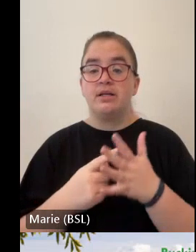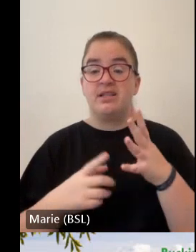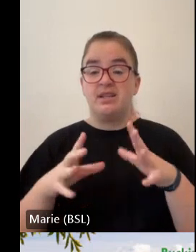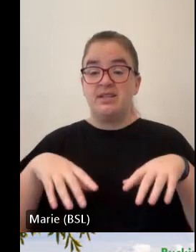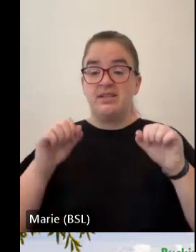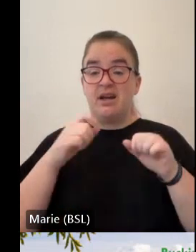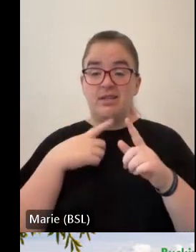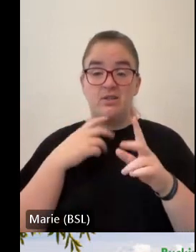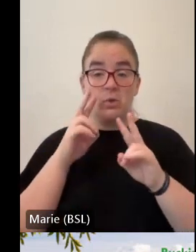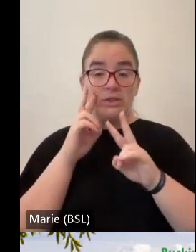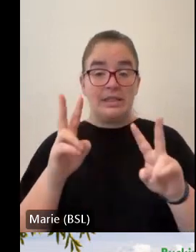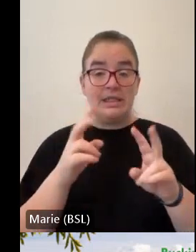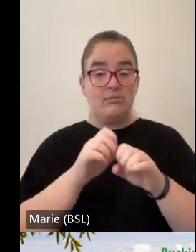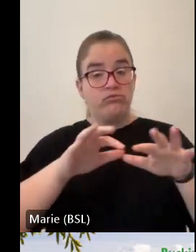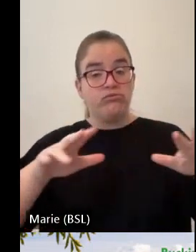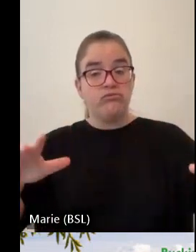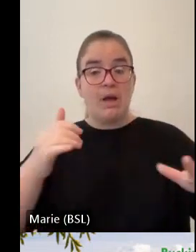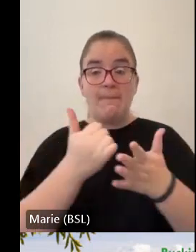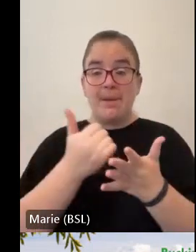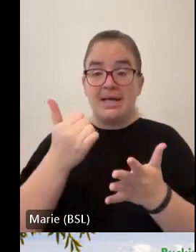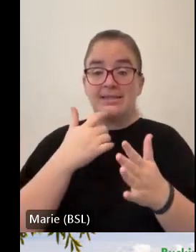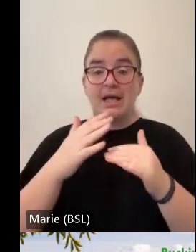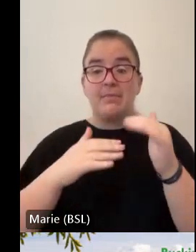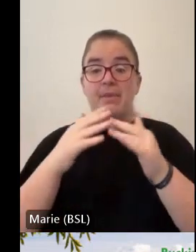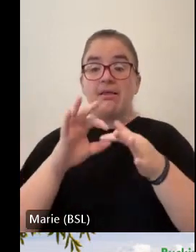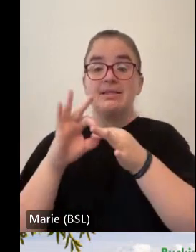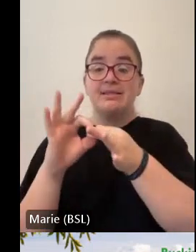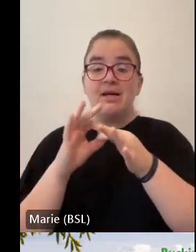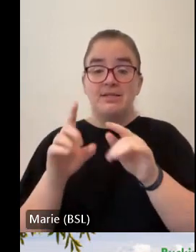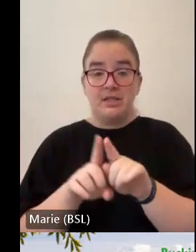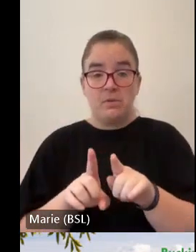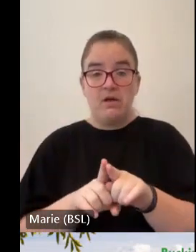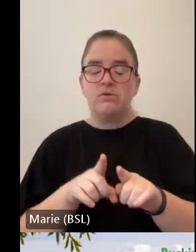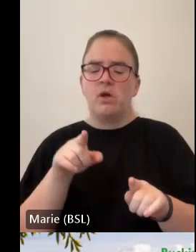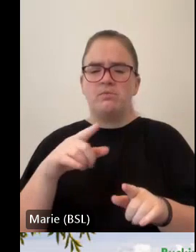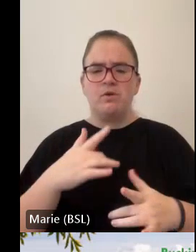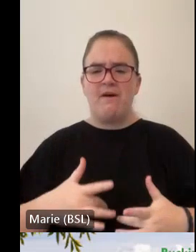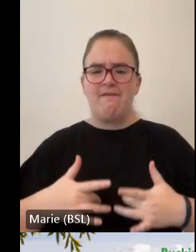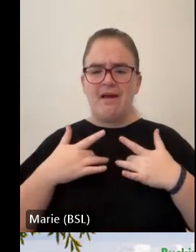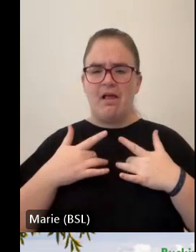In lots of banks and building societies, basically don't feel intimidated.